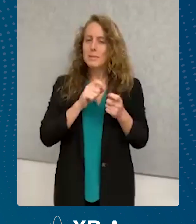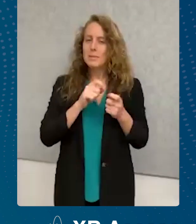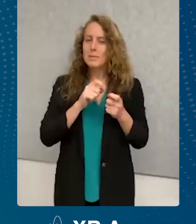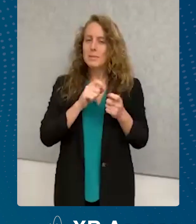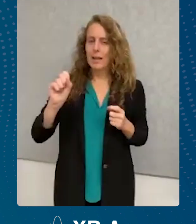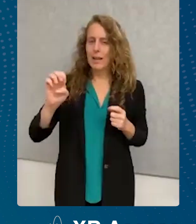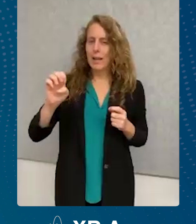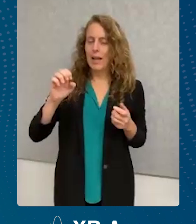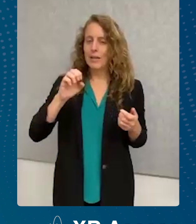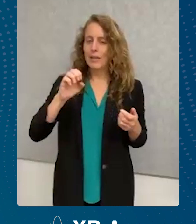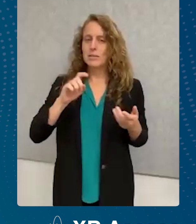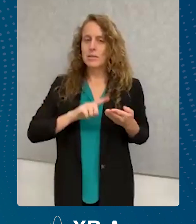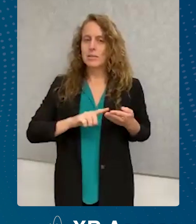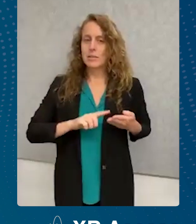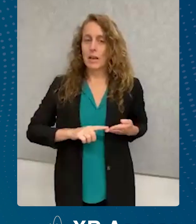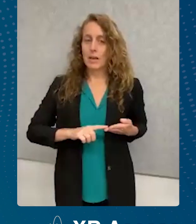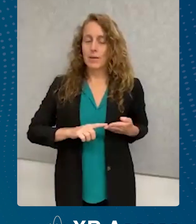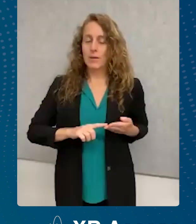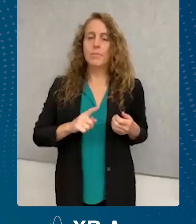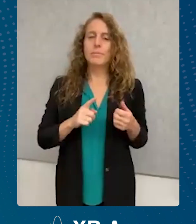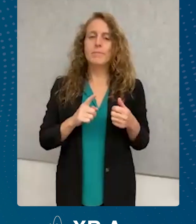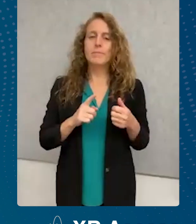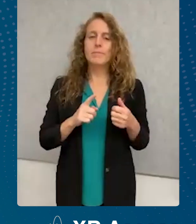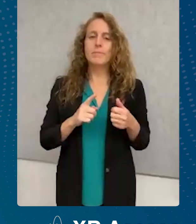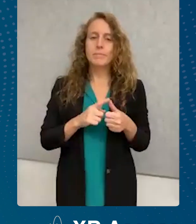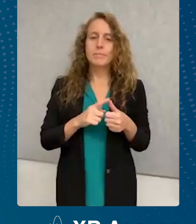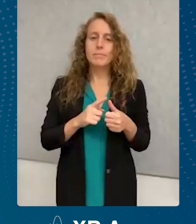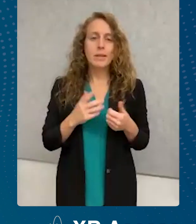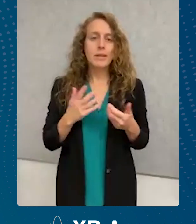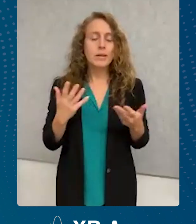are namely, whether or not image-based sidewalk